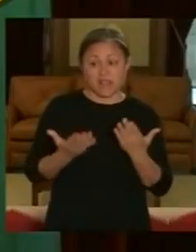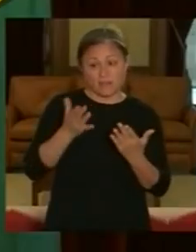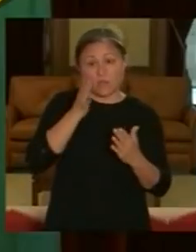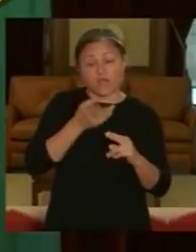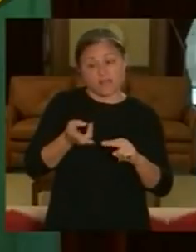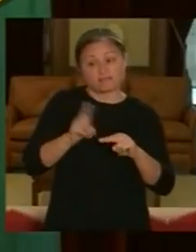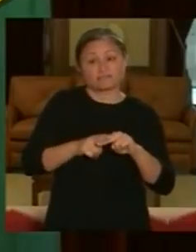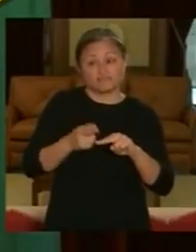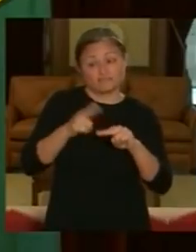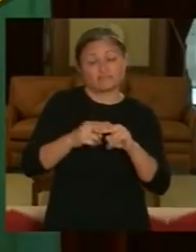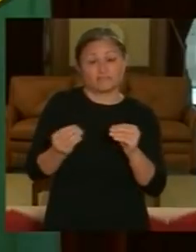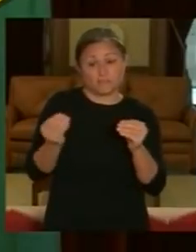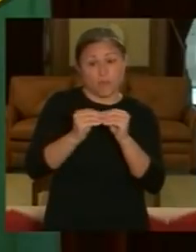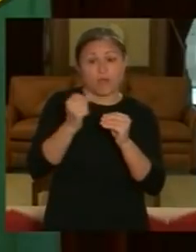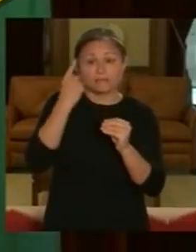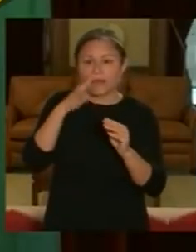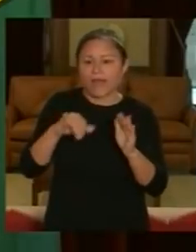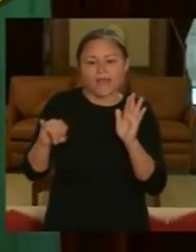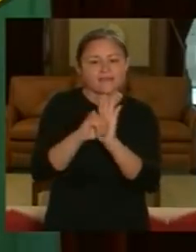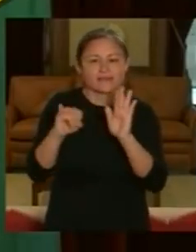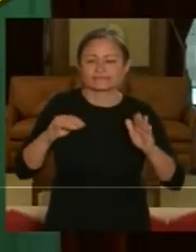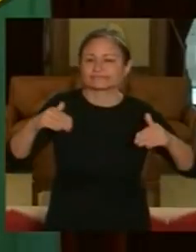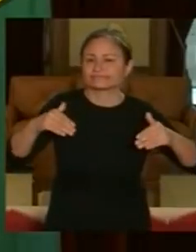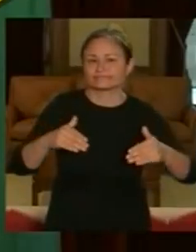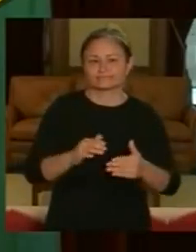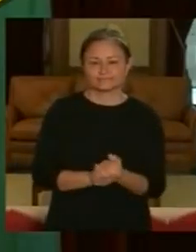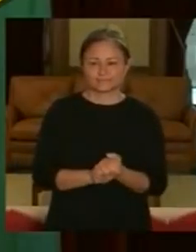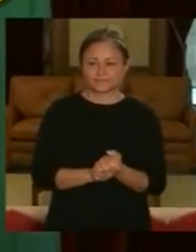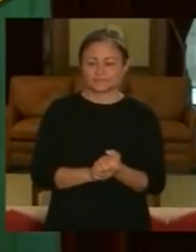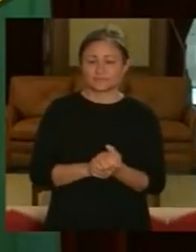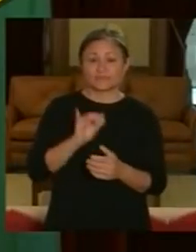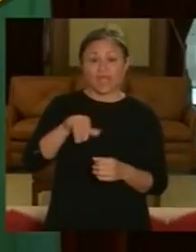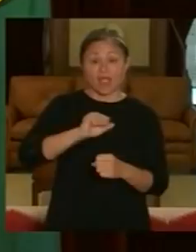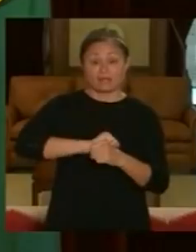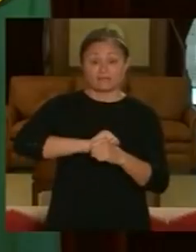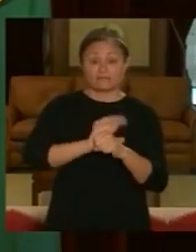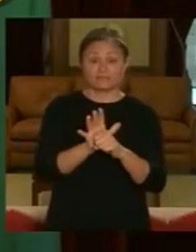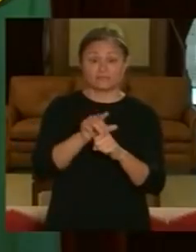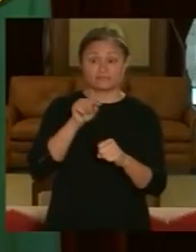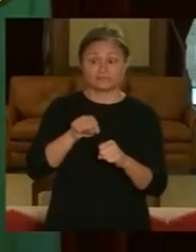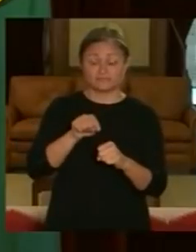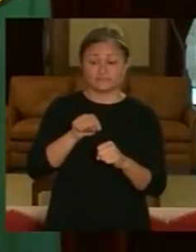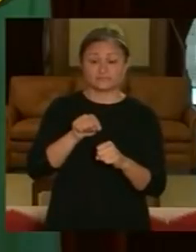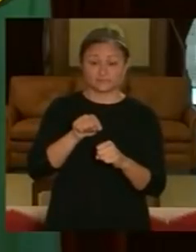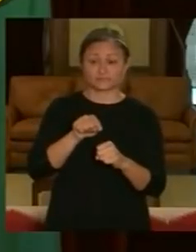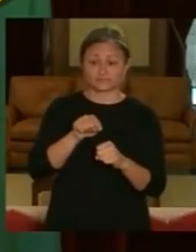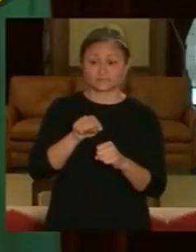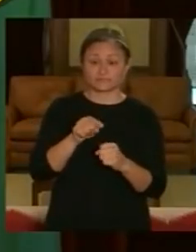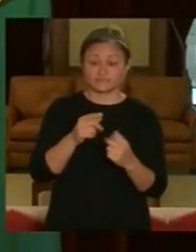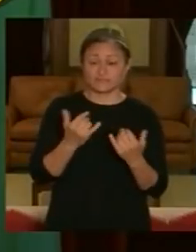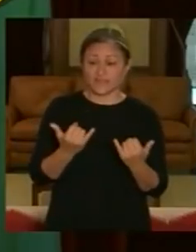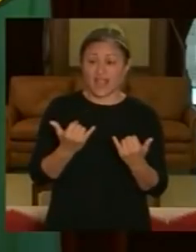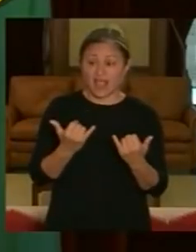2,000 WASHINGTONIANS HAVE CONTRACTED THE VIRUS. AND THERE ARE LIKELY THOUSANDS MORE THAT HAVE NOT YET BEEN